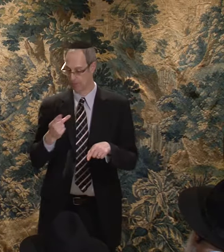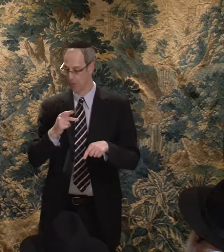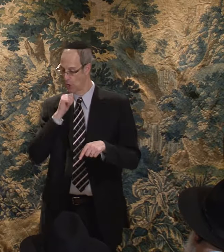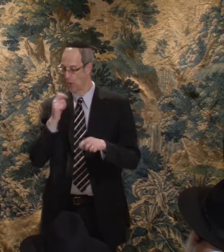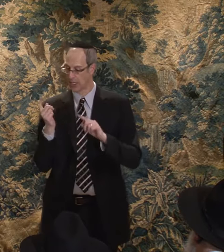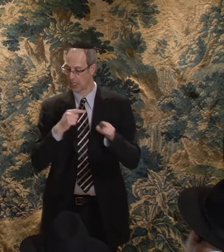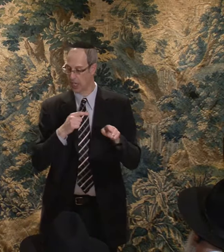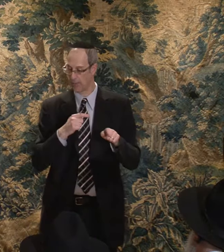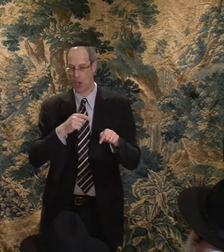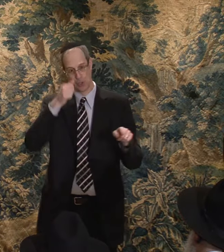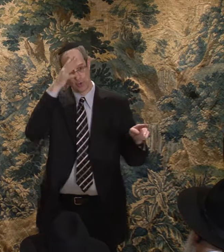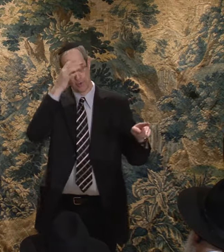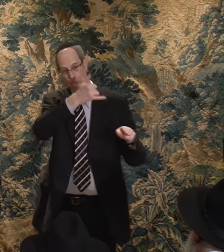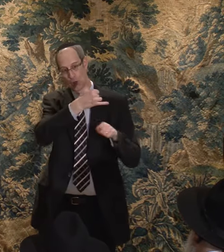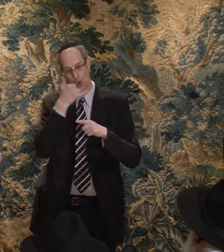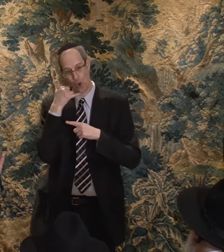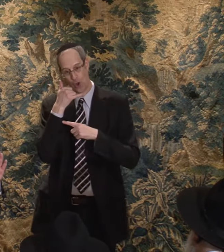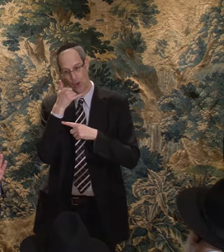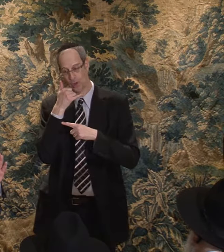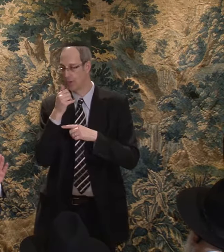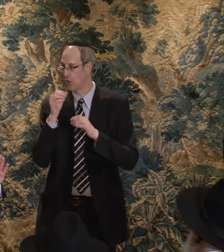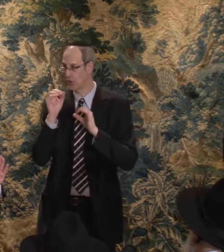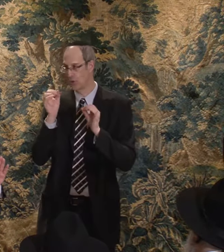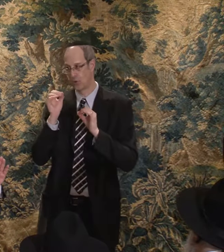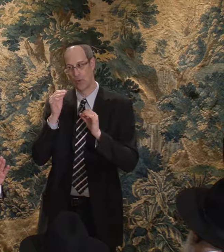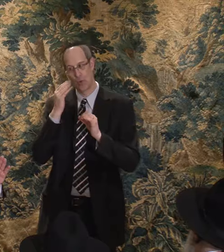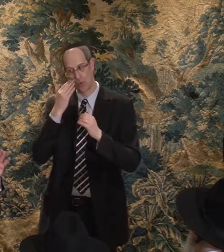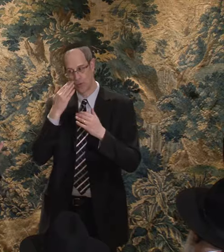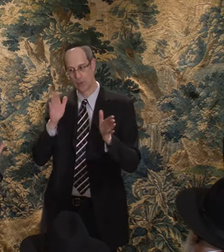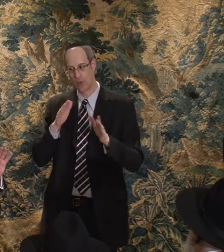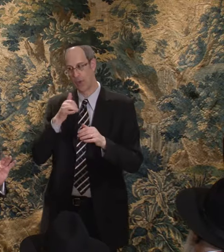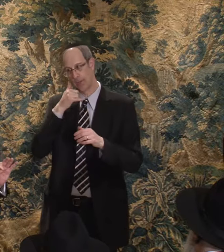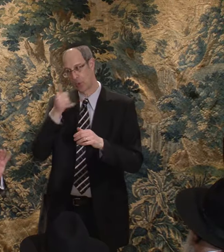called us up he said listen nobody knows I'm calling you but I'm telling you you